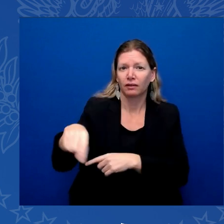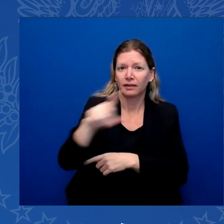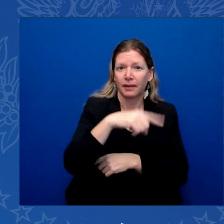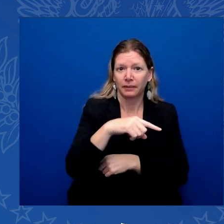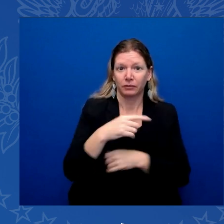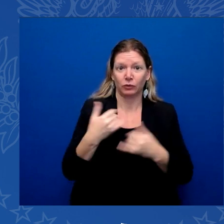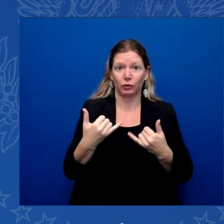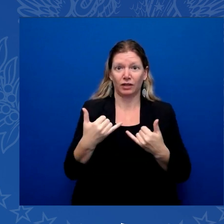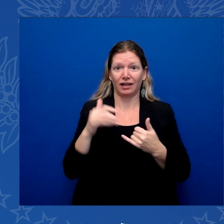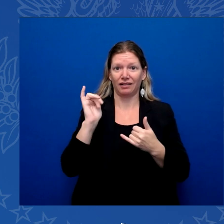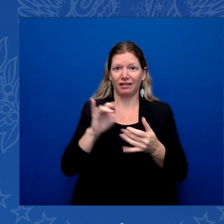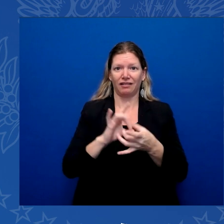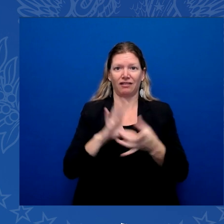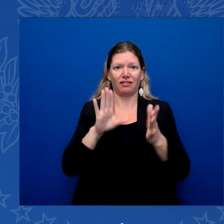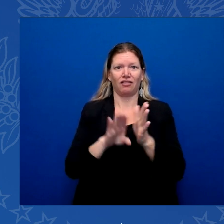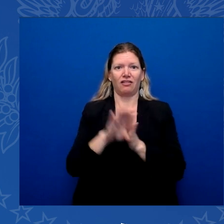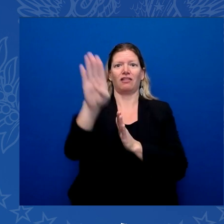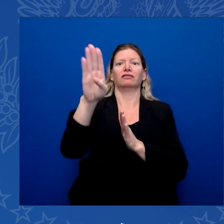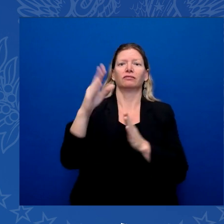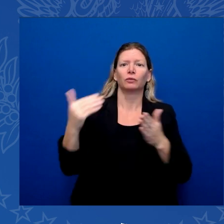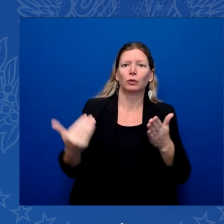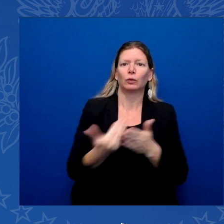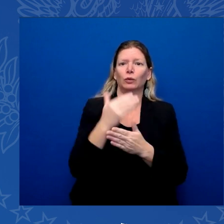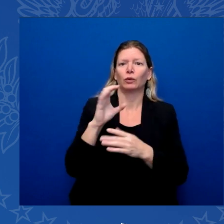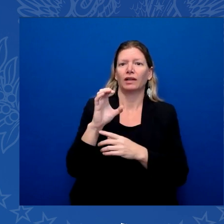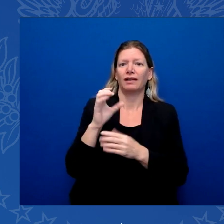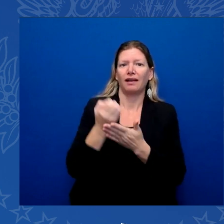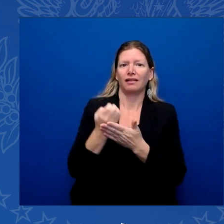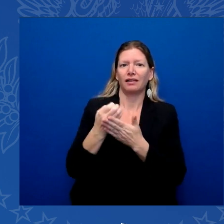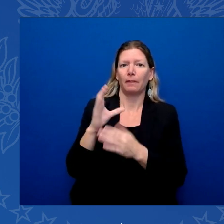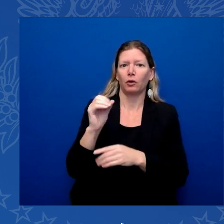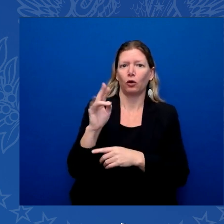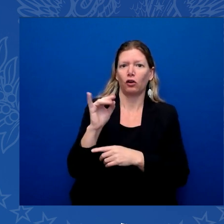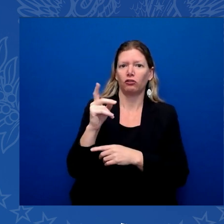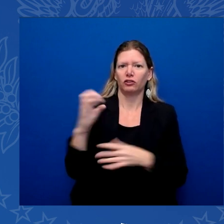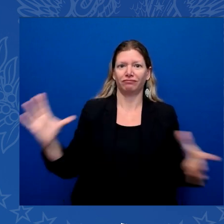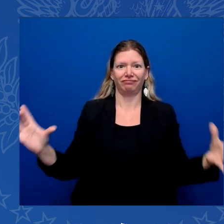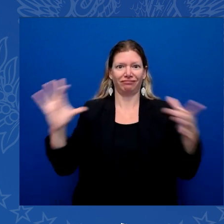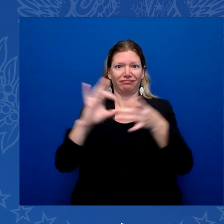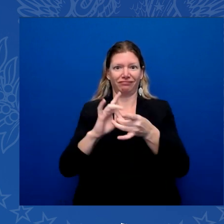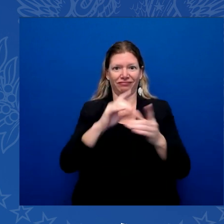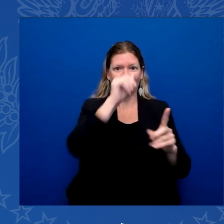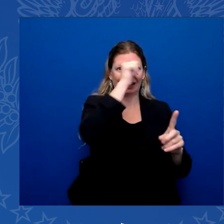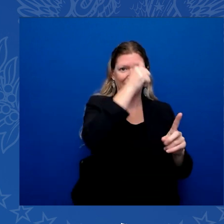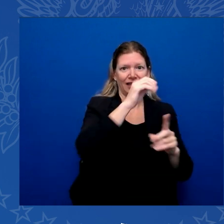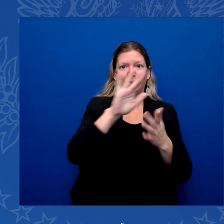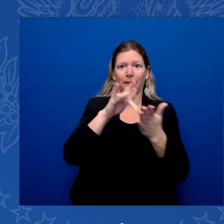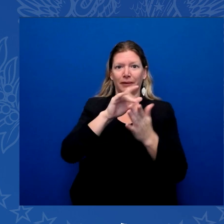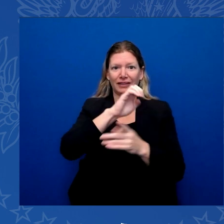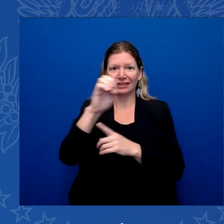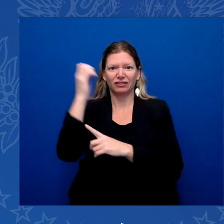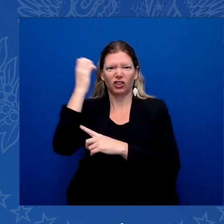goes precisely in this direction and is a milestone in strengthening global interconnections.